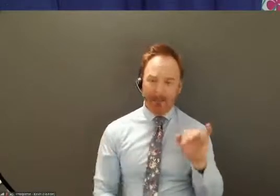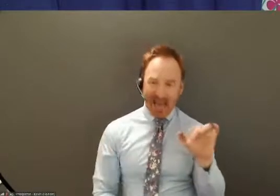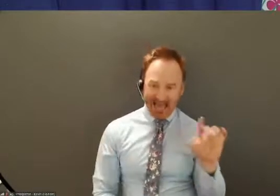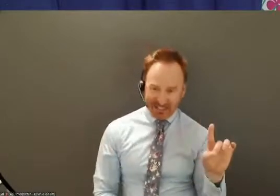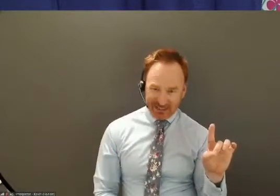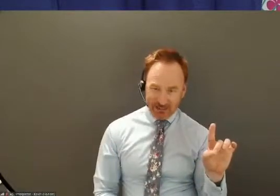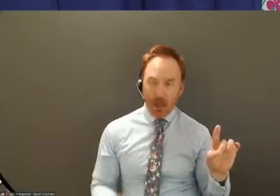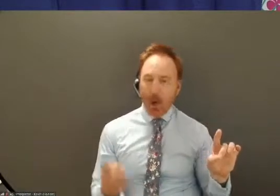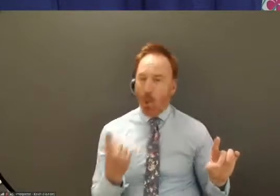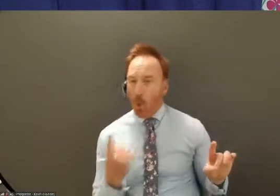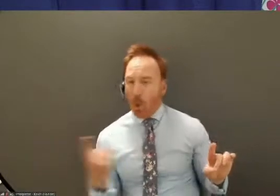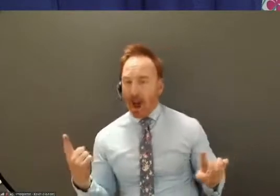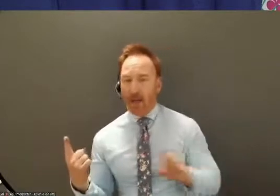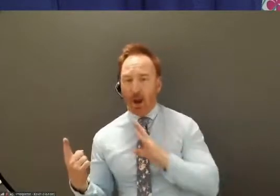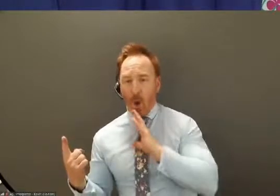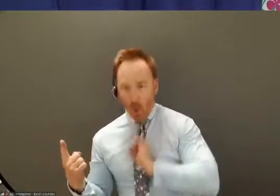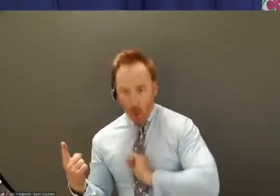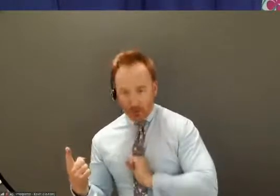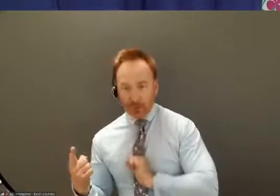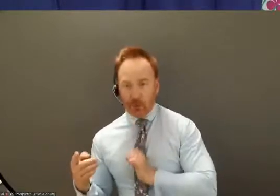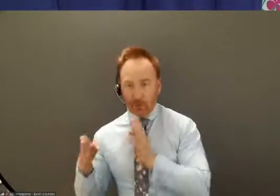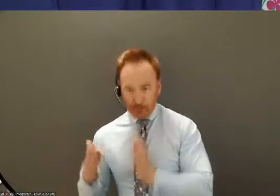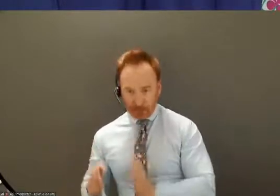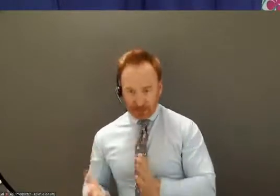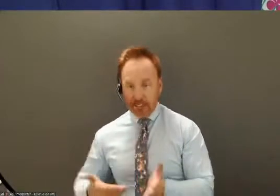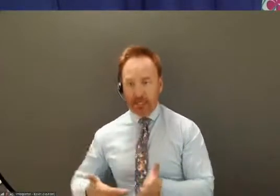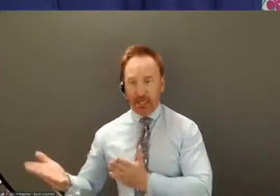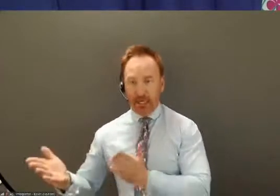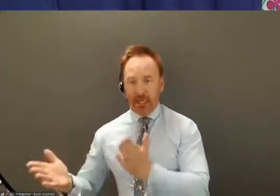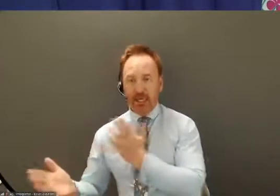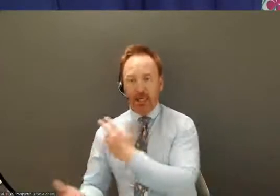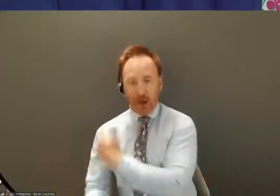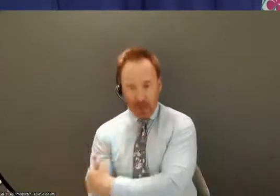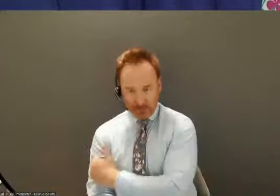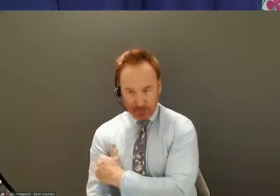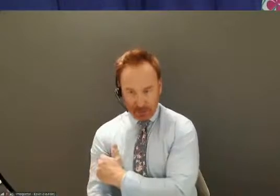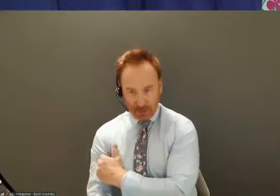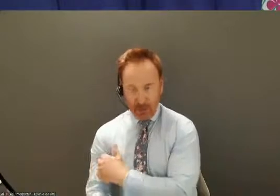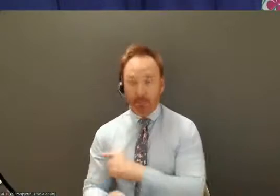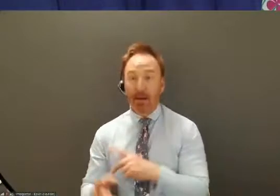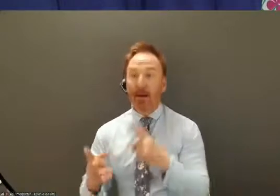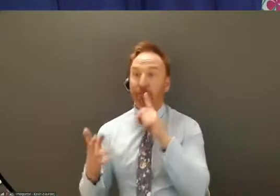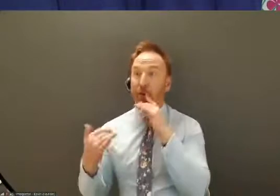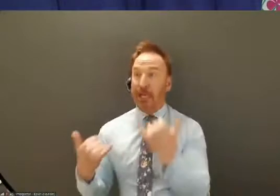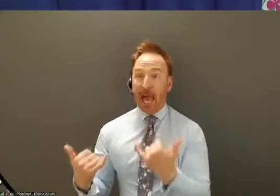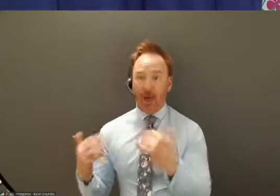So we have 103? All right.